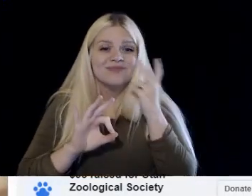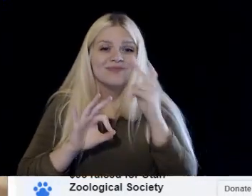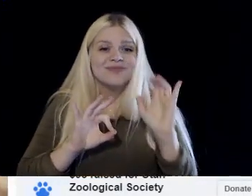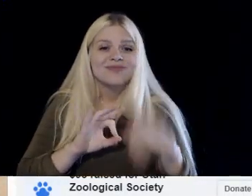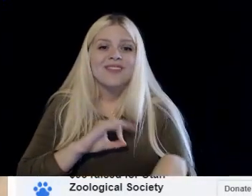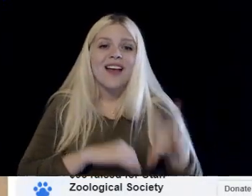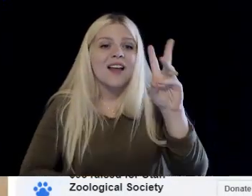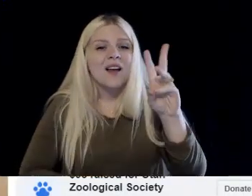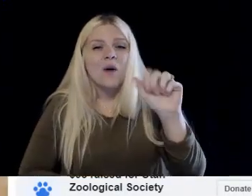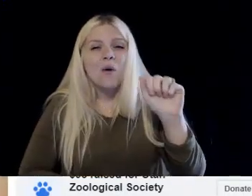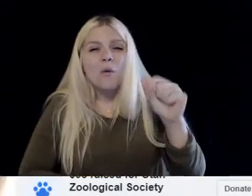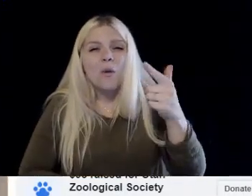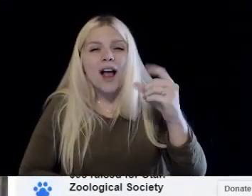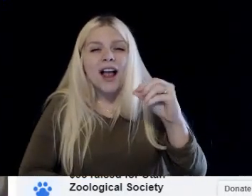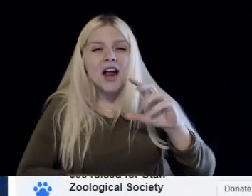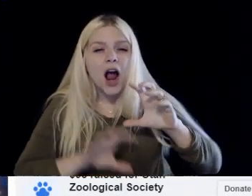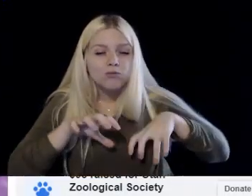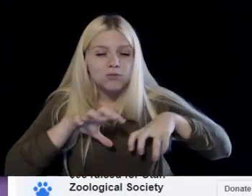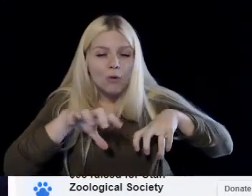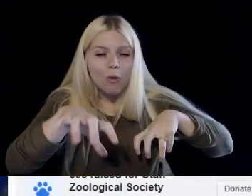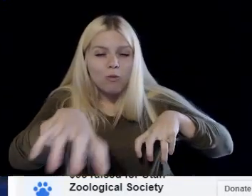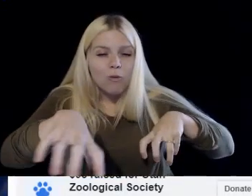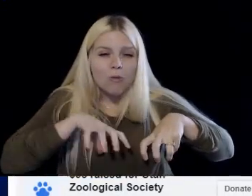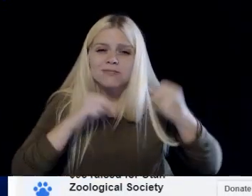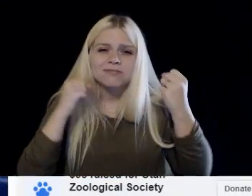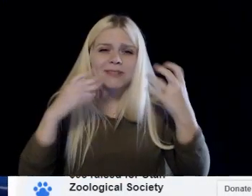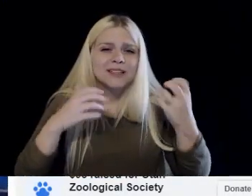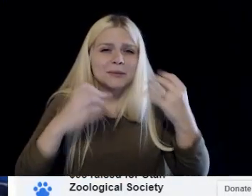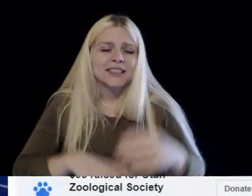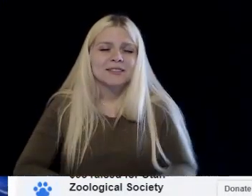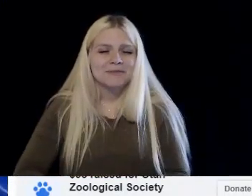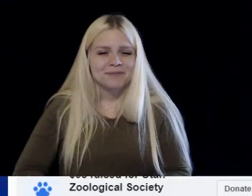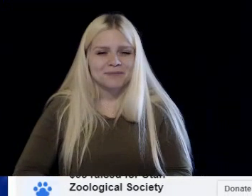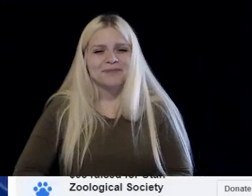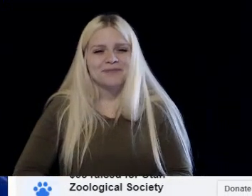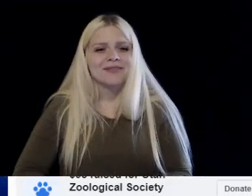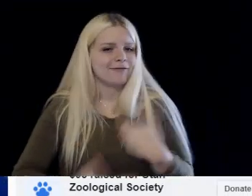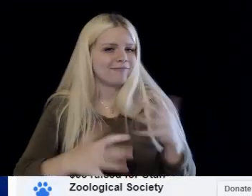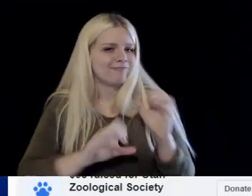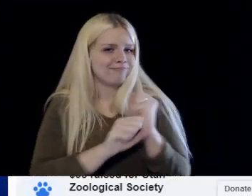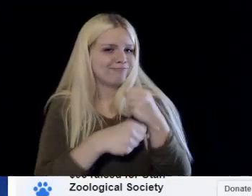Oh my goodness, what are we looking- Michelle: So, Joanne and I create them, so this is what we've done over the last couple of days.